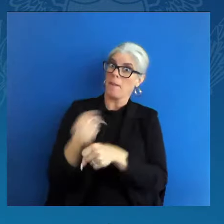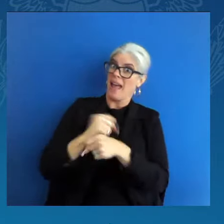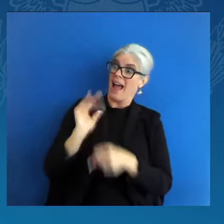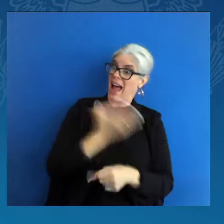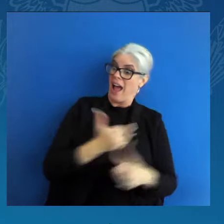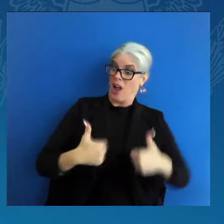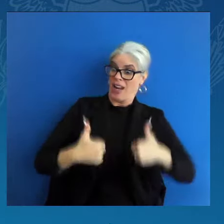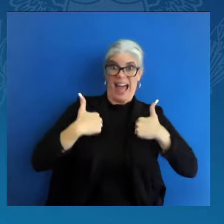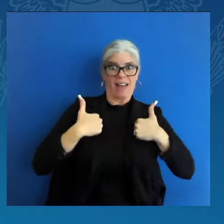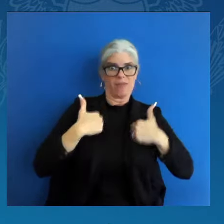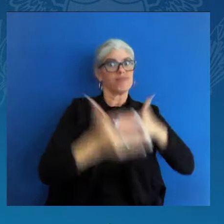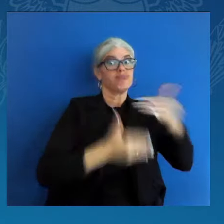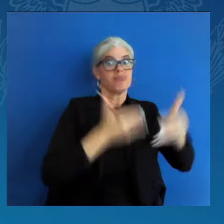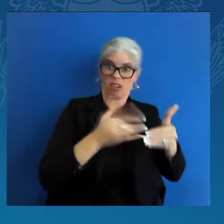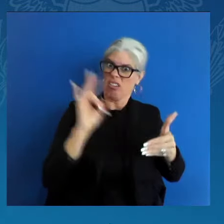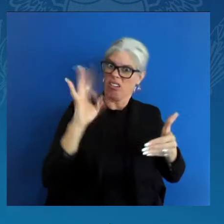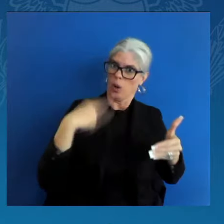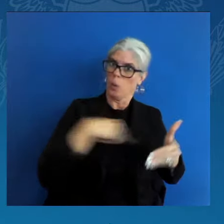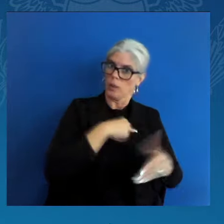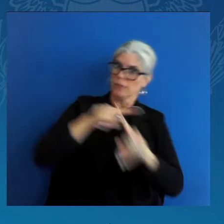Their mission and the mission of all the Space Force